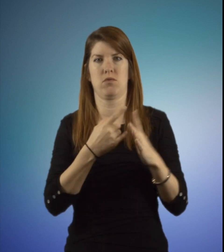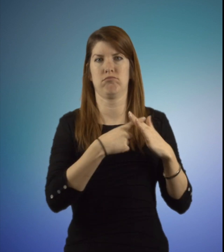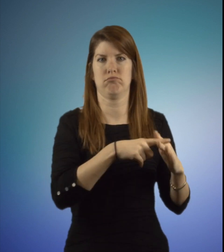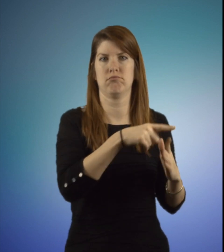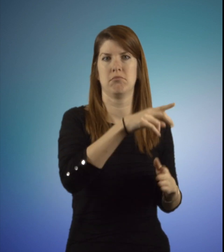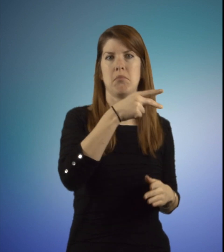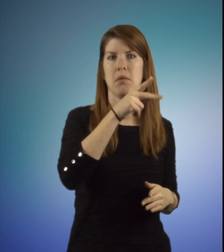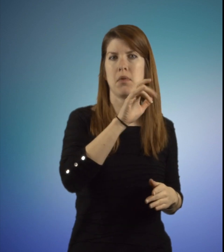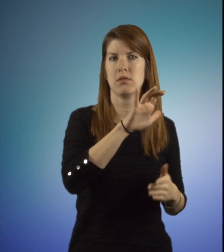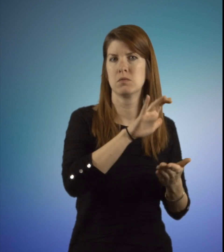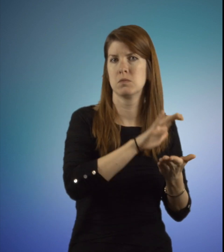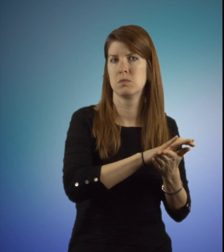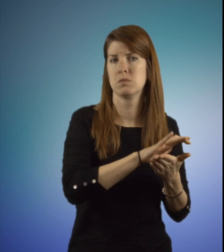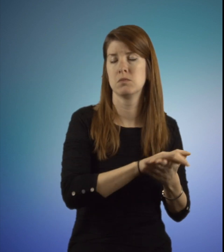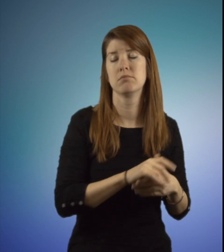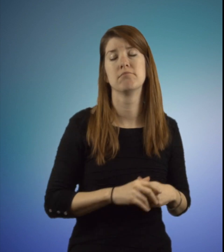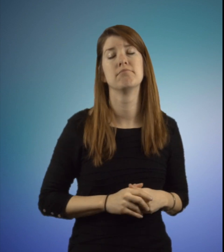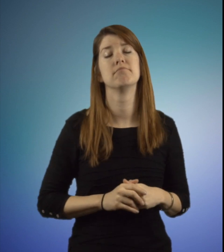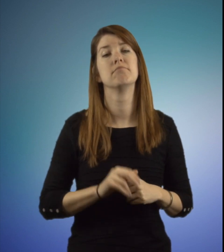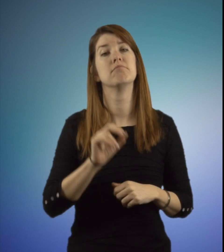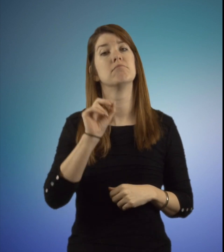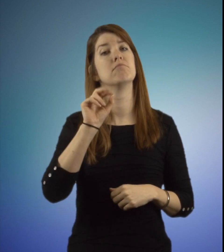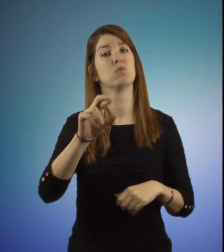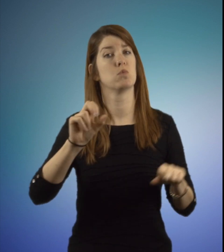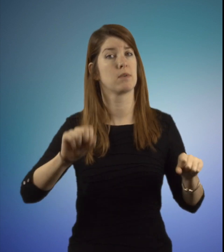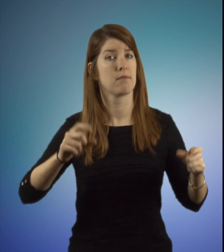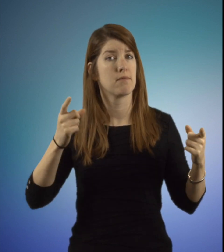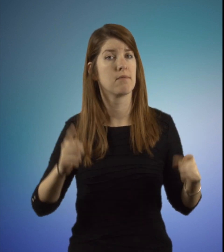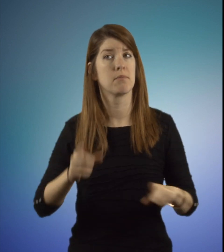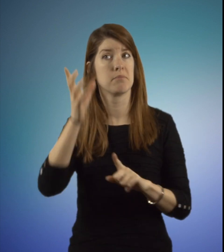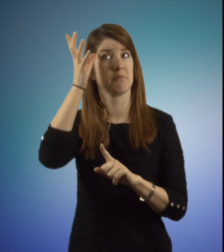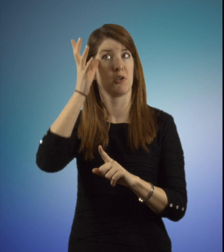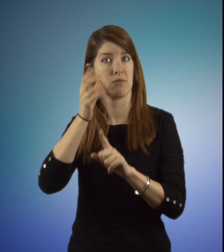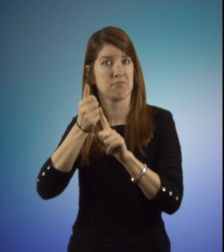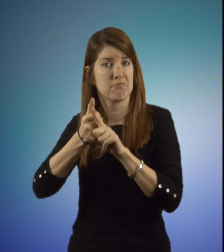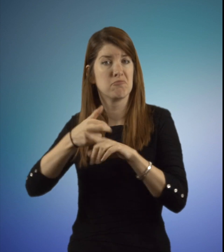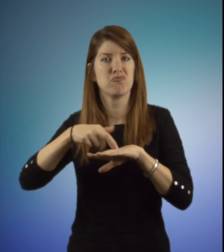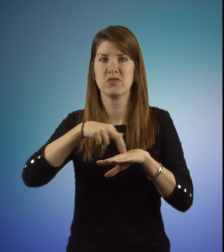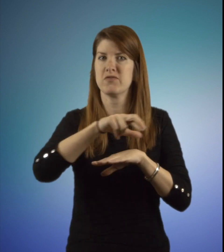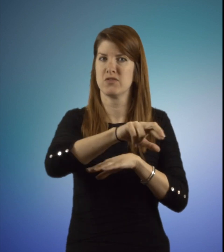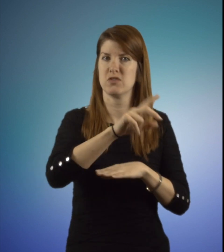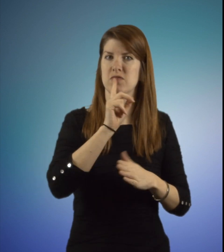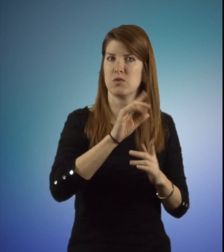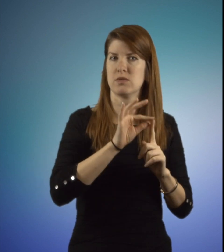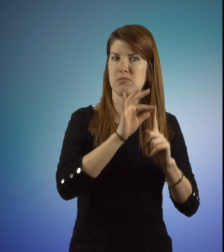and prior to entering public school or it may happen when a parent refers a student